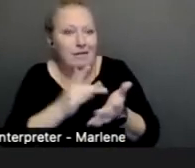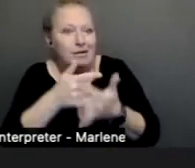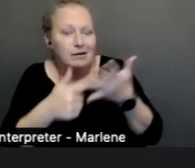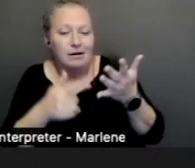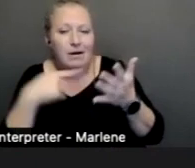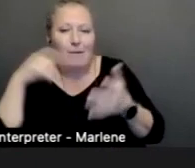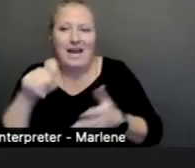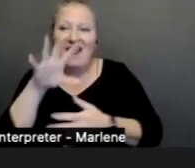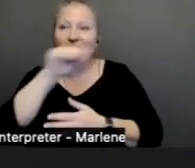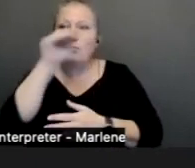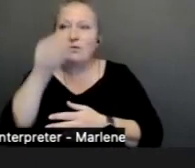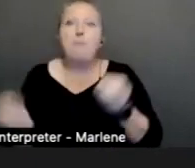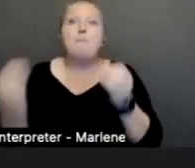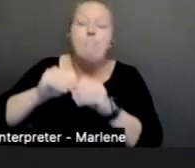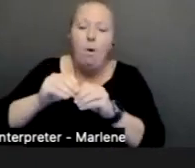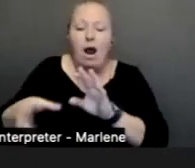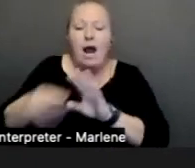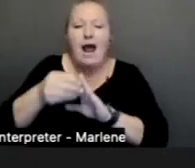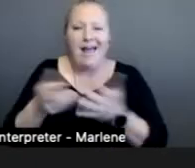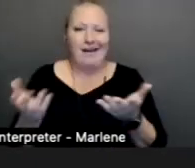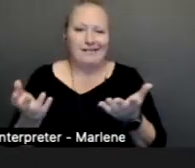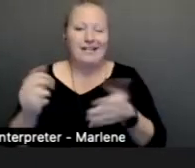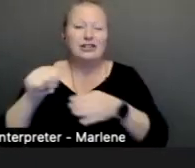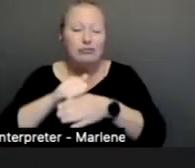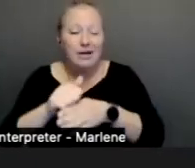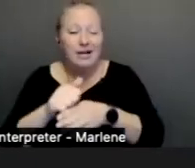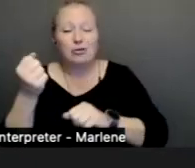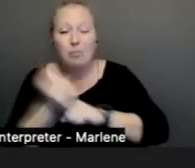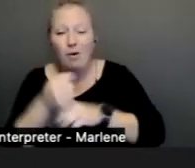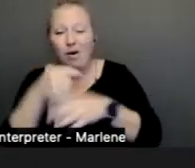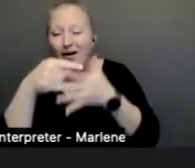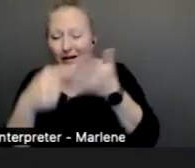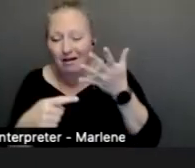so there's that part of the training and support that goes and it is creating bigger inequities,